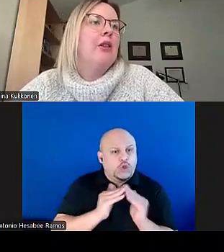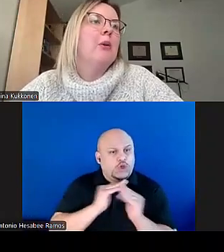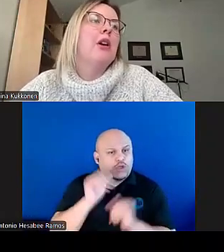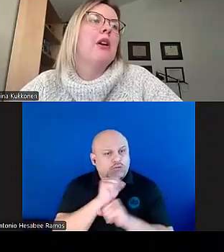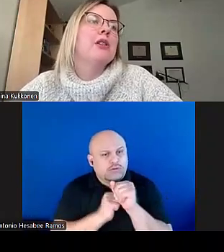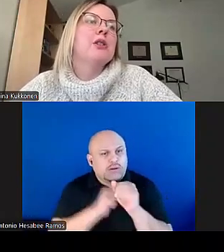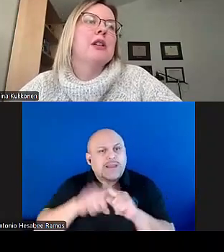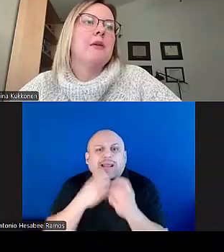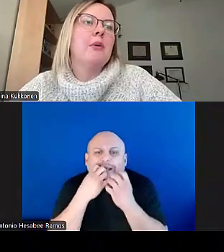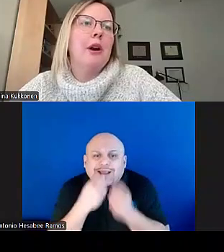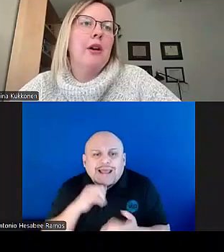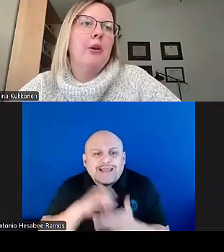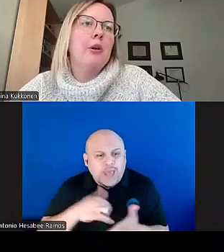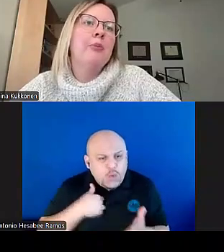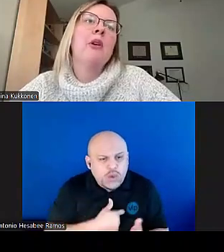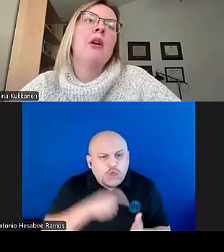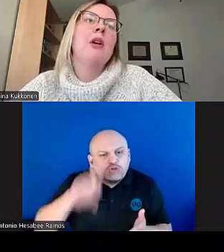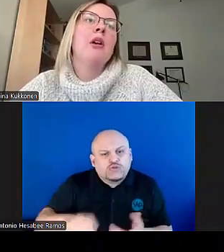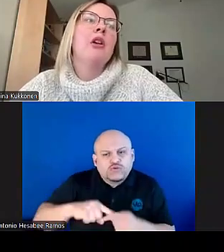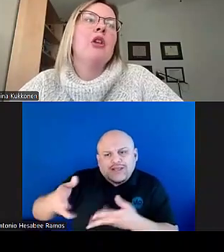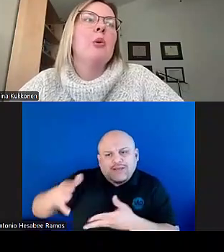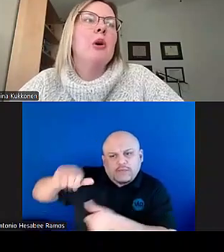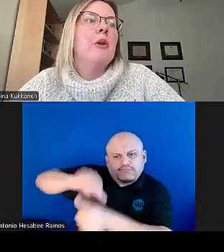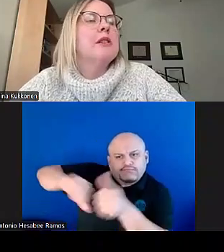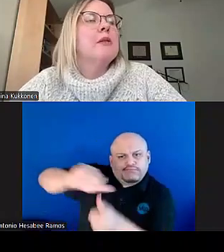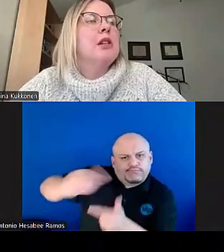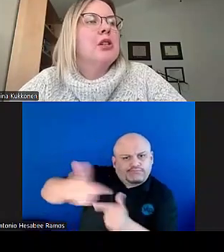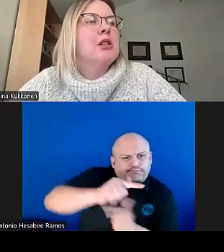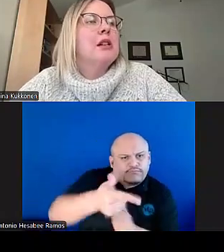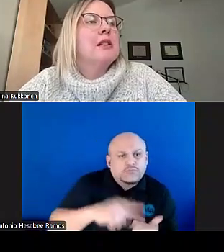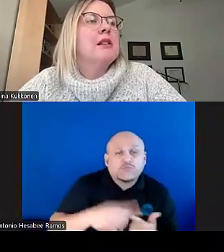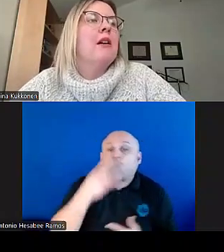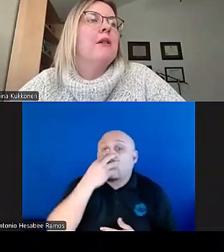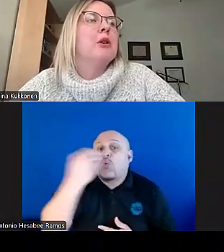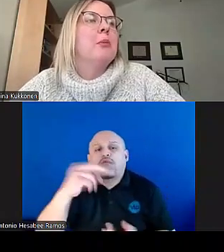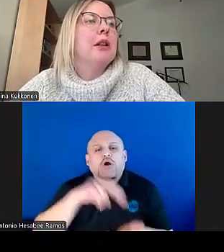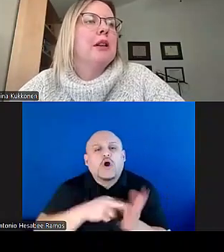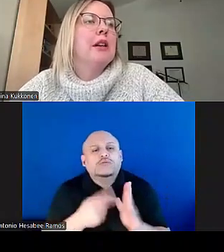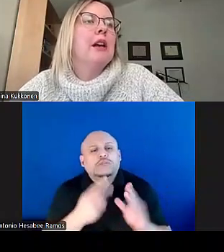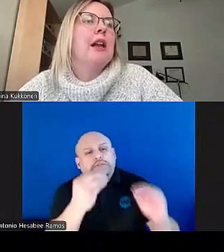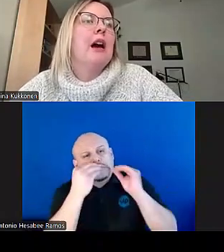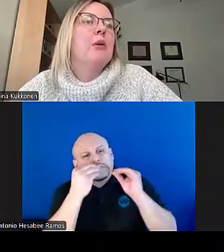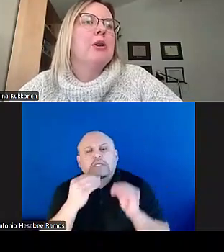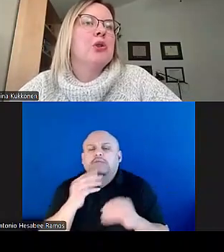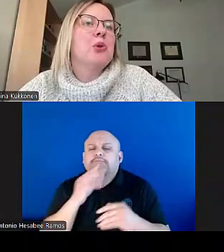that we are to give one another. The Wolf also teaches us of humility and how we should treat